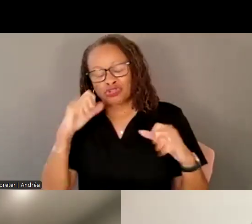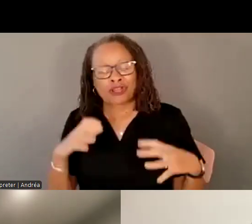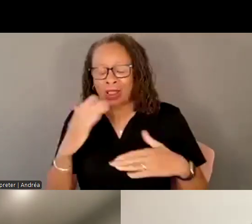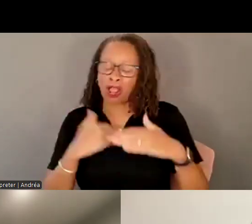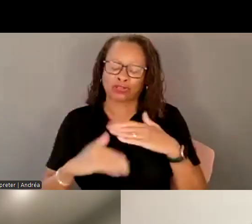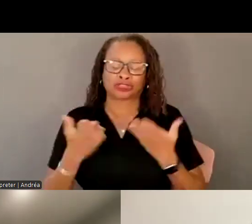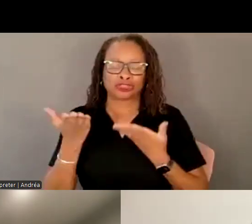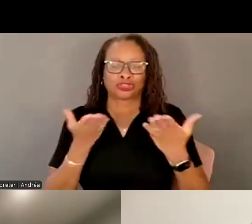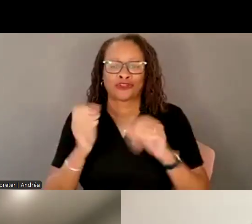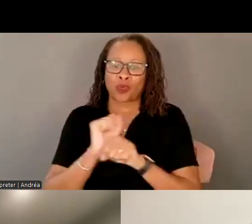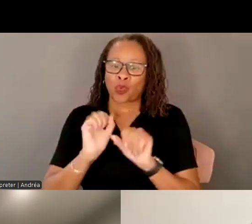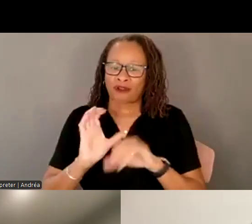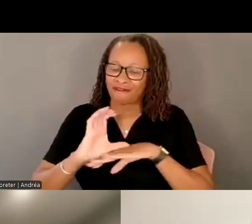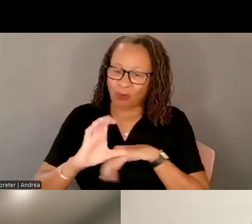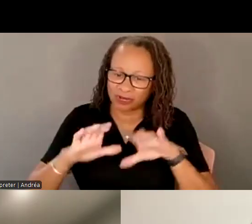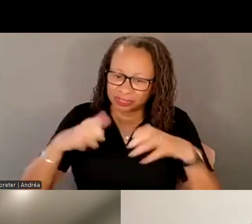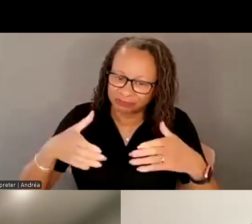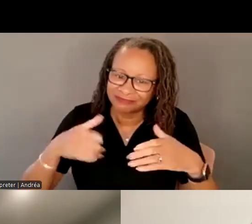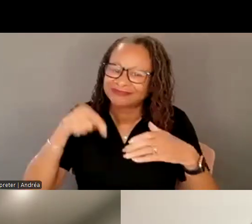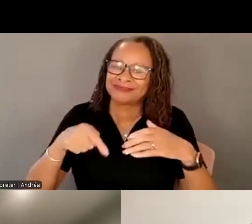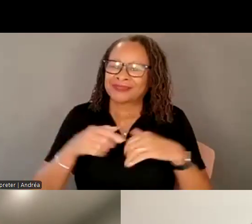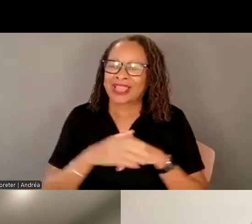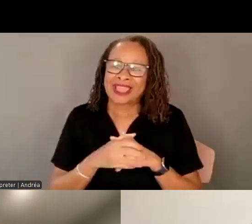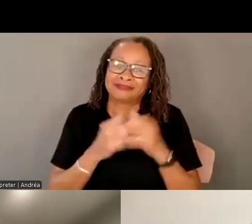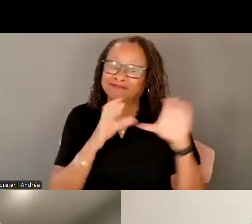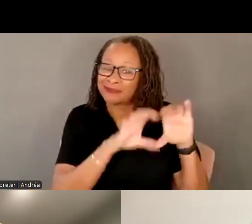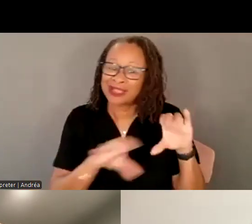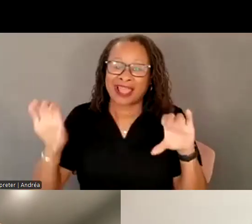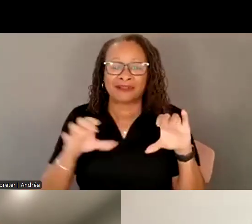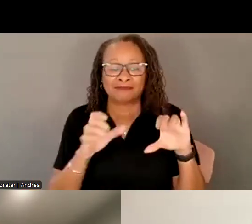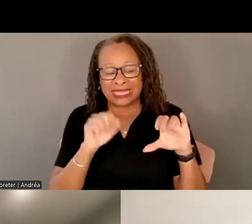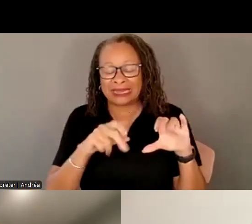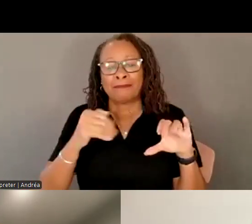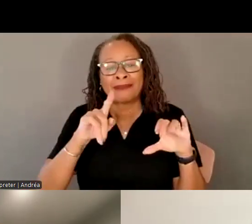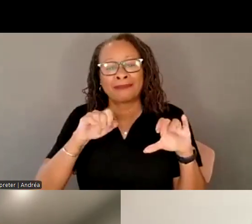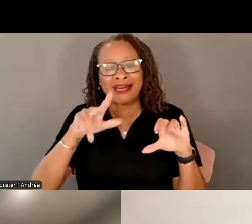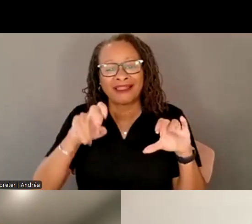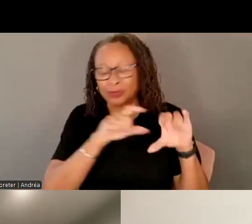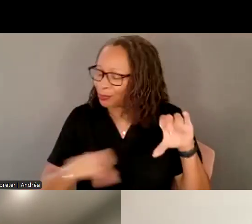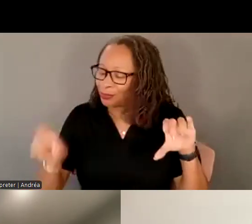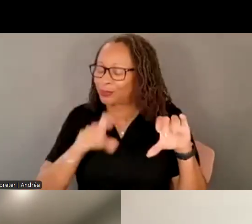workforce talent pipeline. So yeah, there we are.